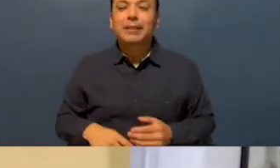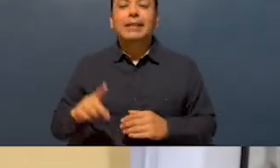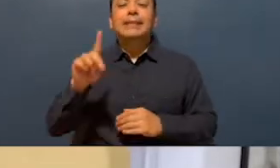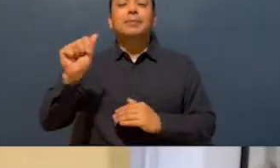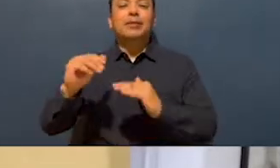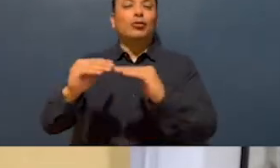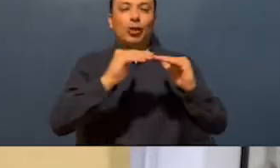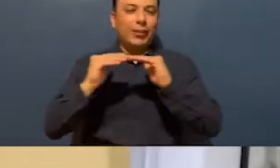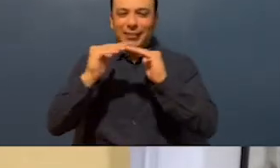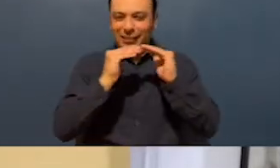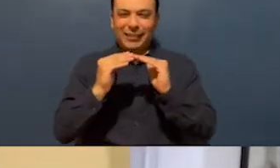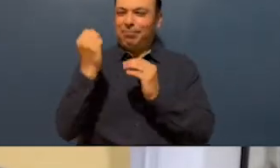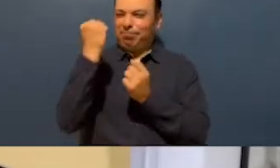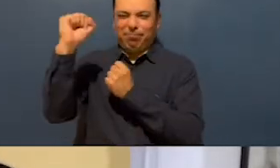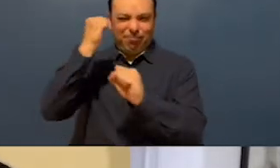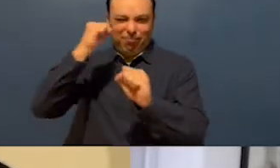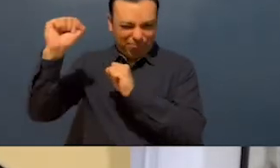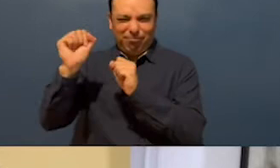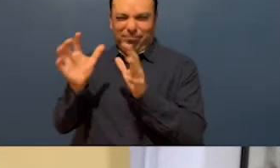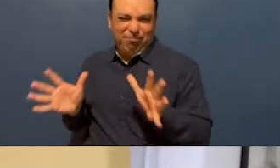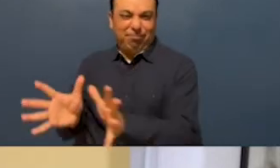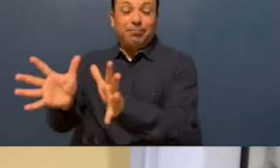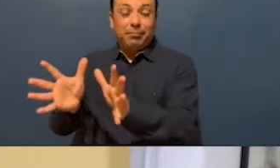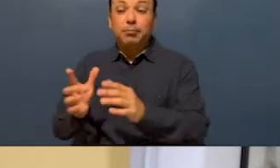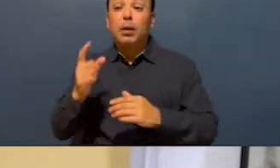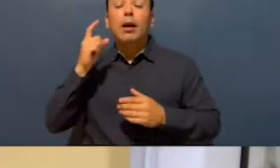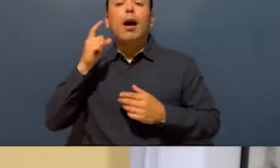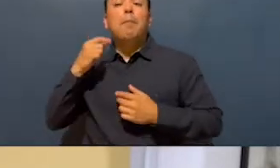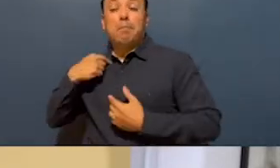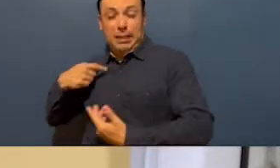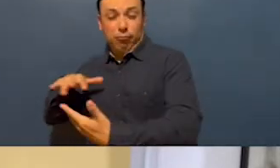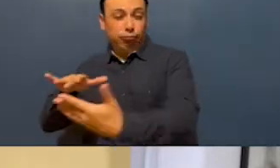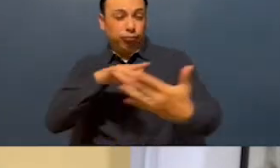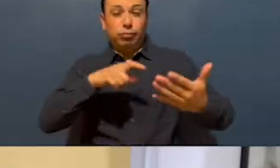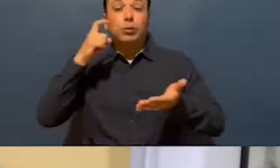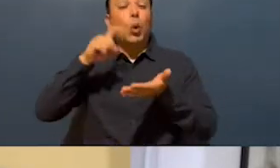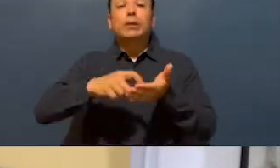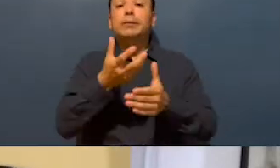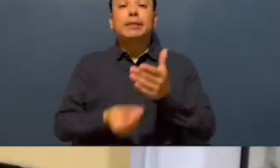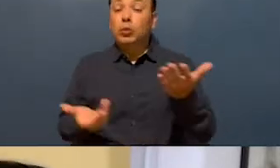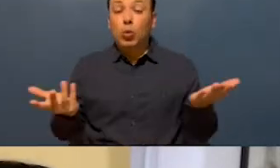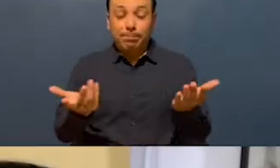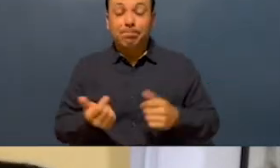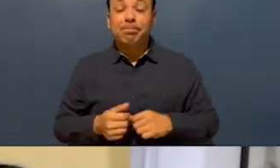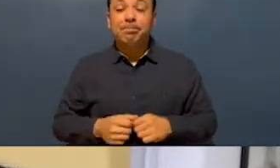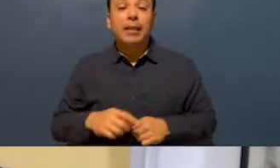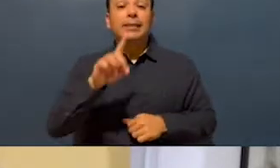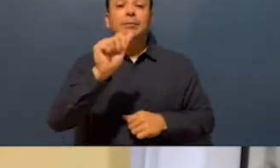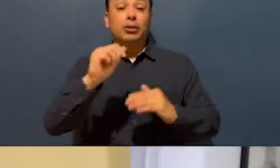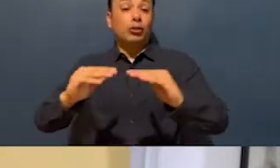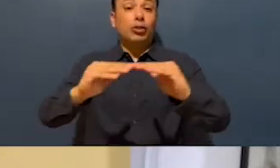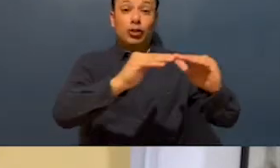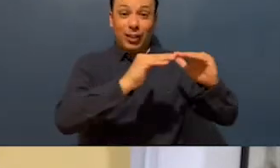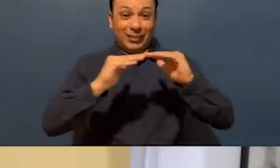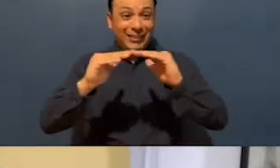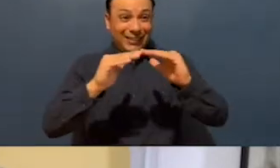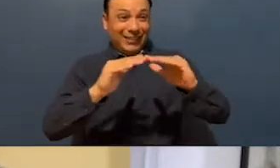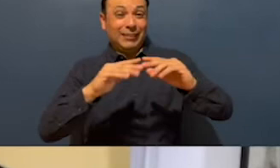that I find missing a lot of the times is the disability justice framework that is from